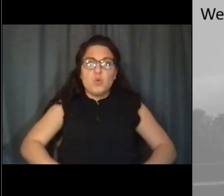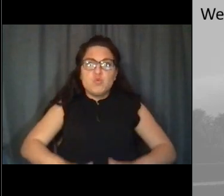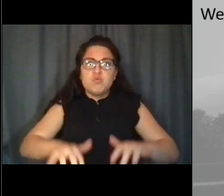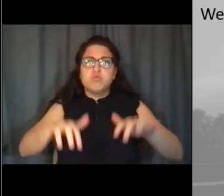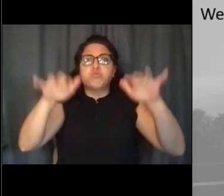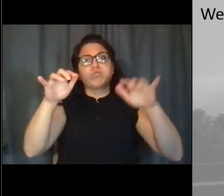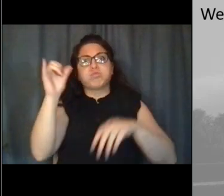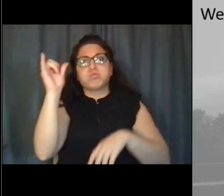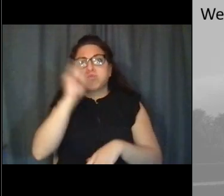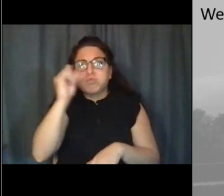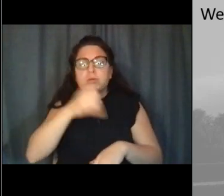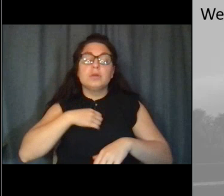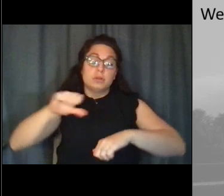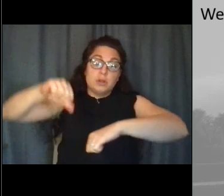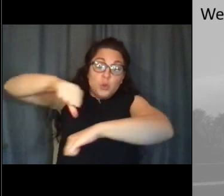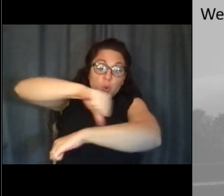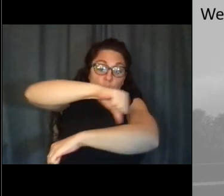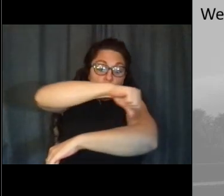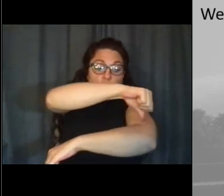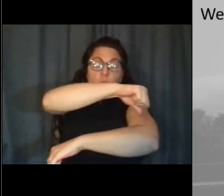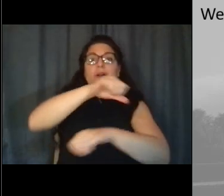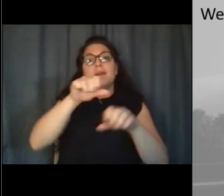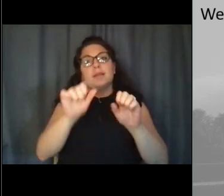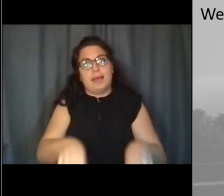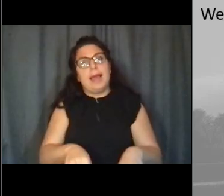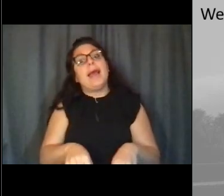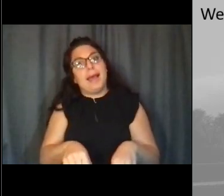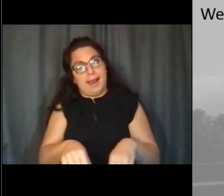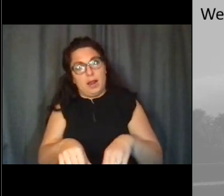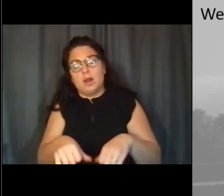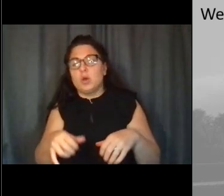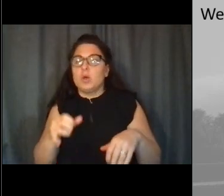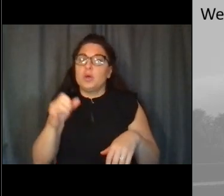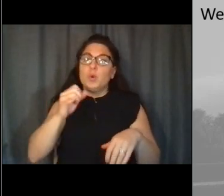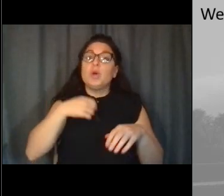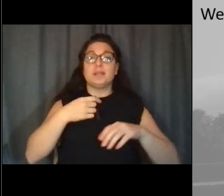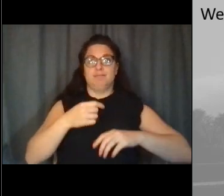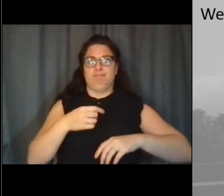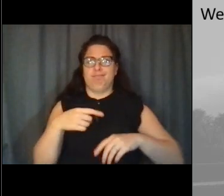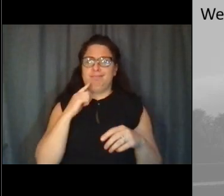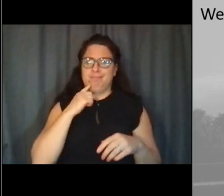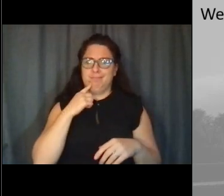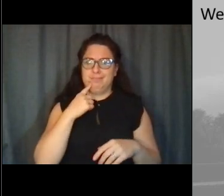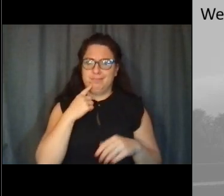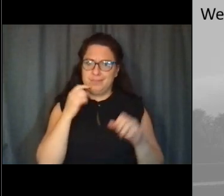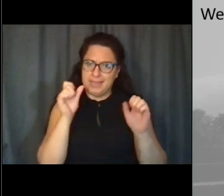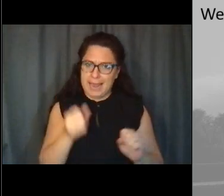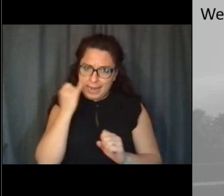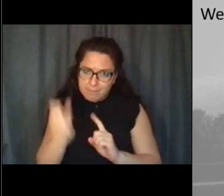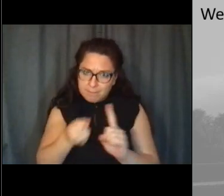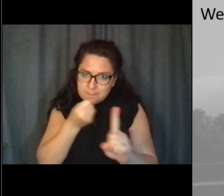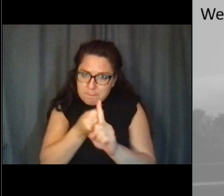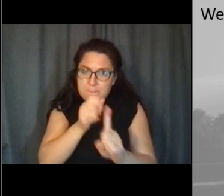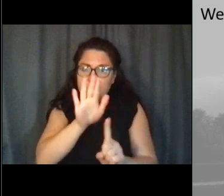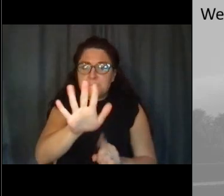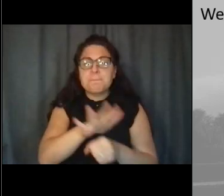or tornadoes in the outer rain bands, especially. Like these are all things that can be very significant if they affect you. And these are the things that we're trying